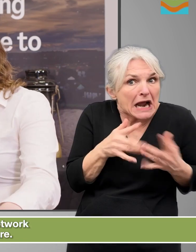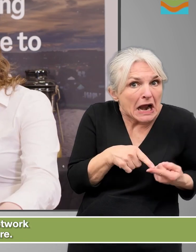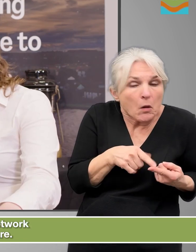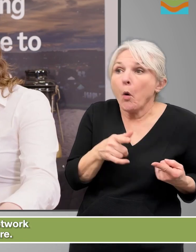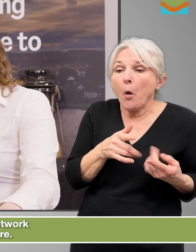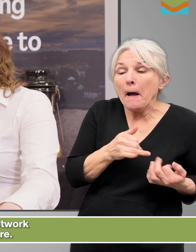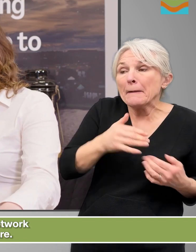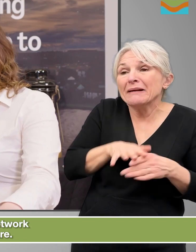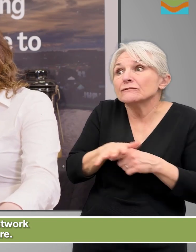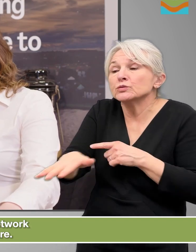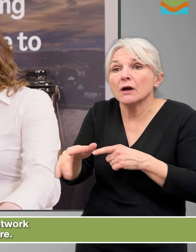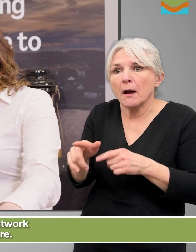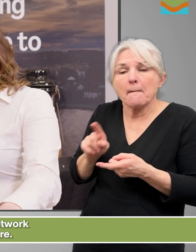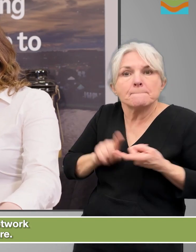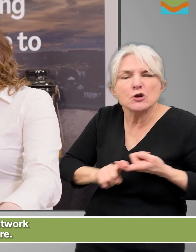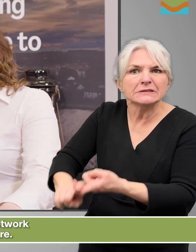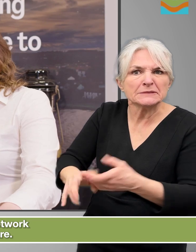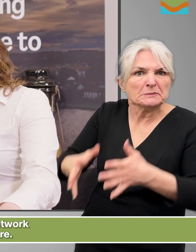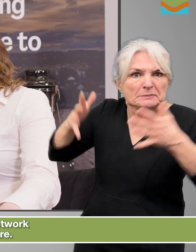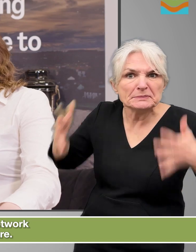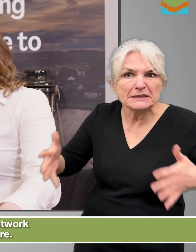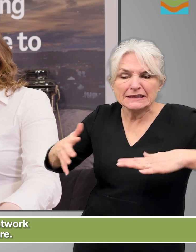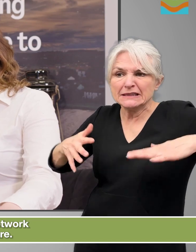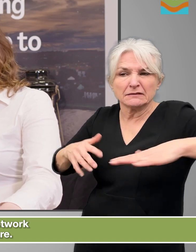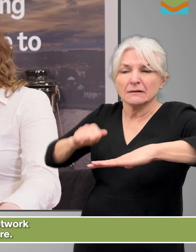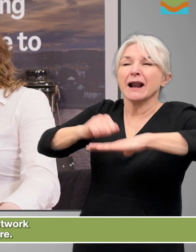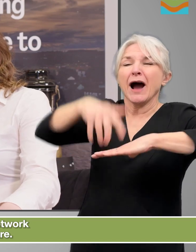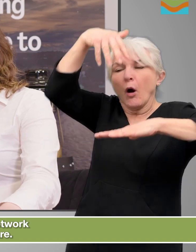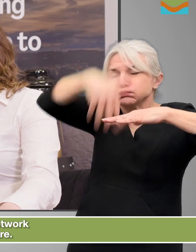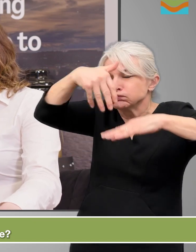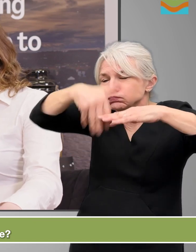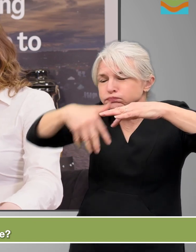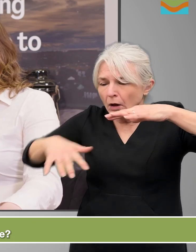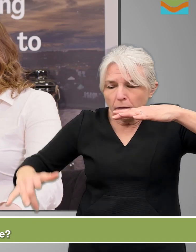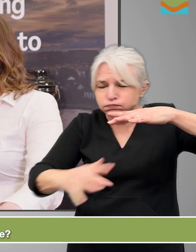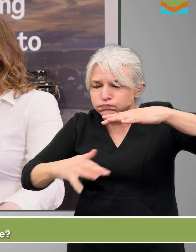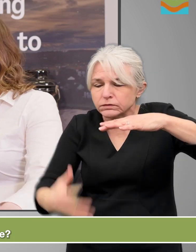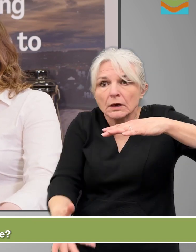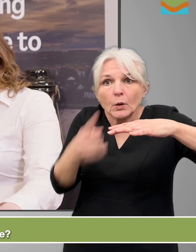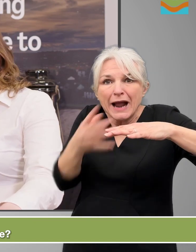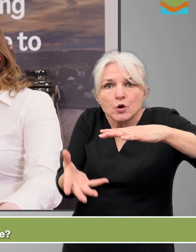and inflows into the sewer network affecting built infrastructure. What are the options there?